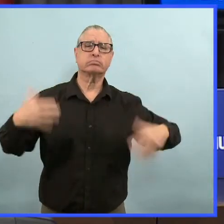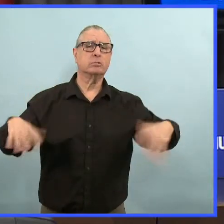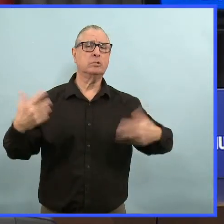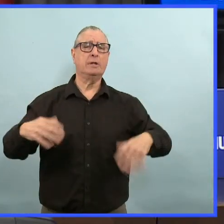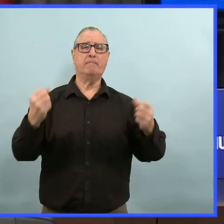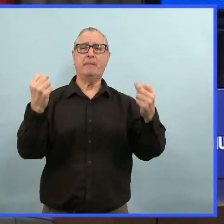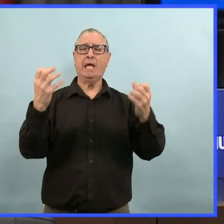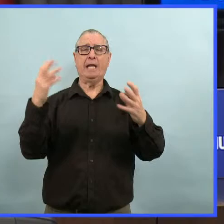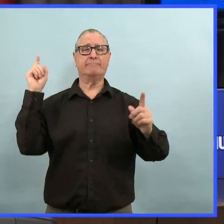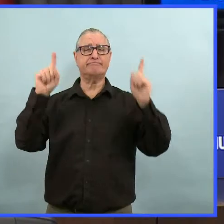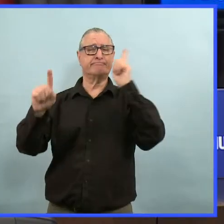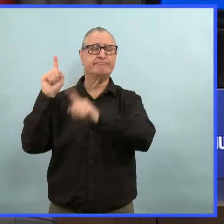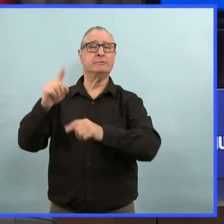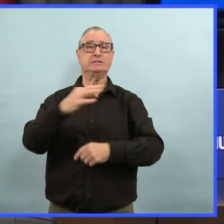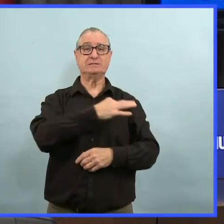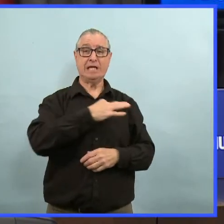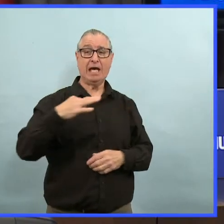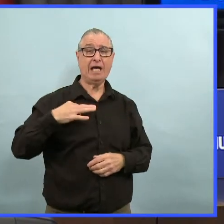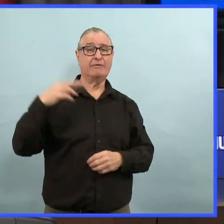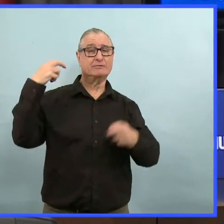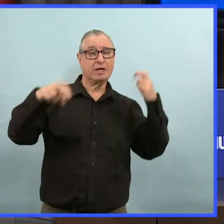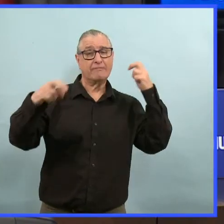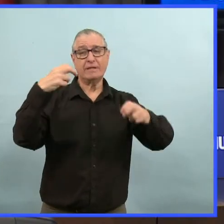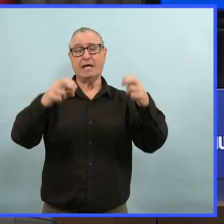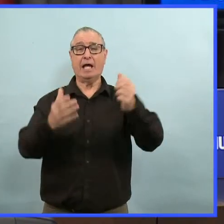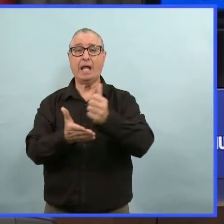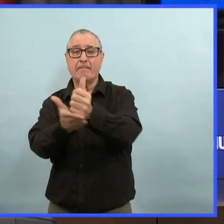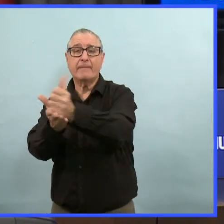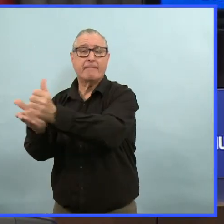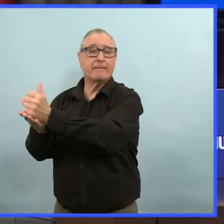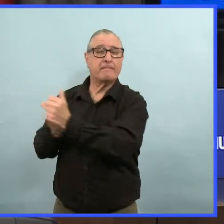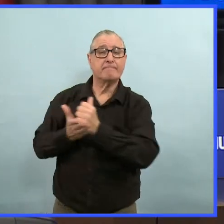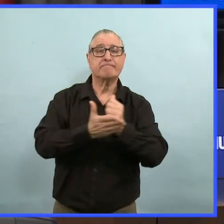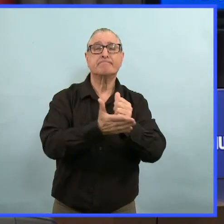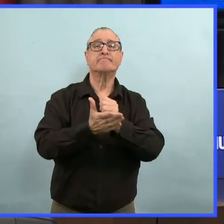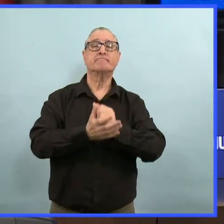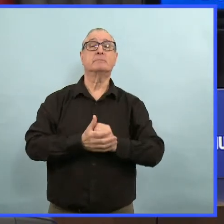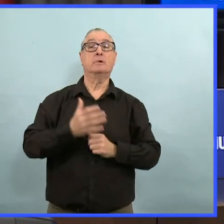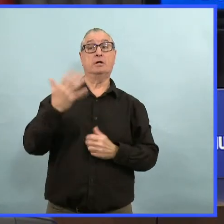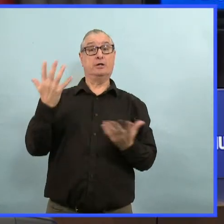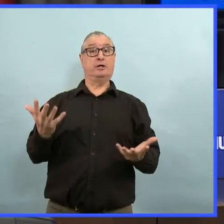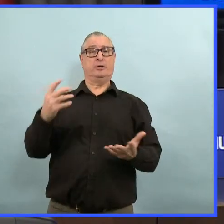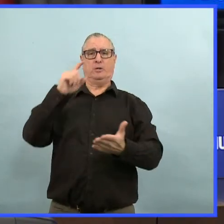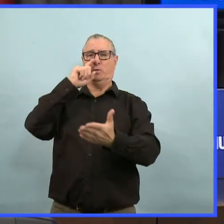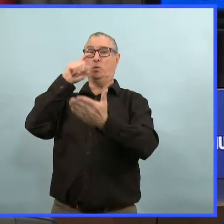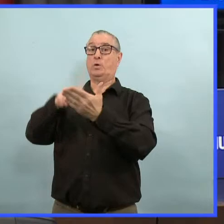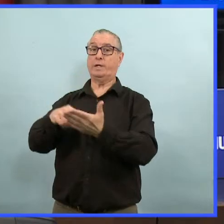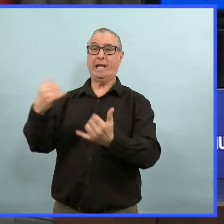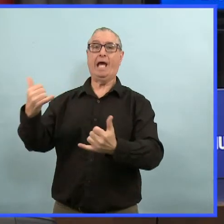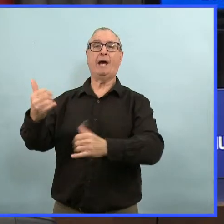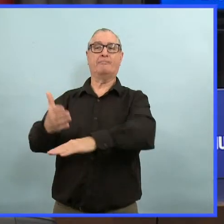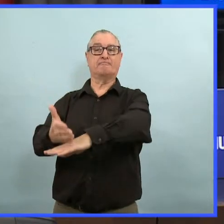significant improvement in a number of key areas we're mindful that as public health orders loosen